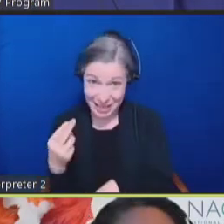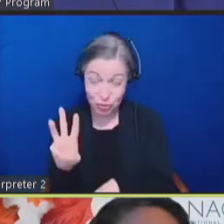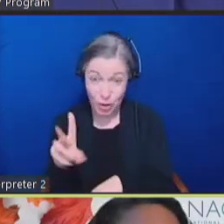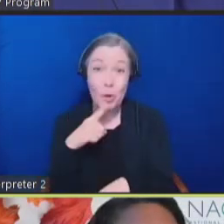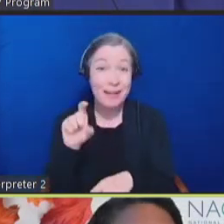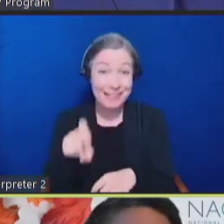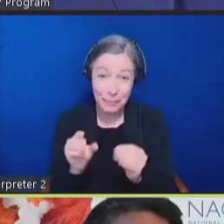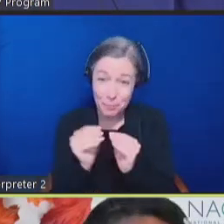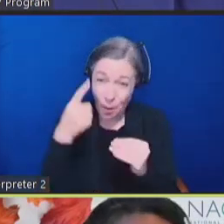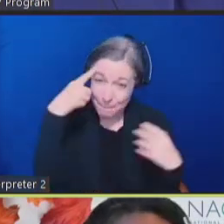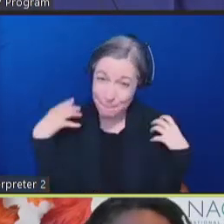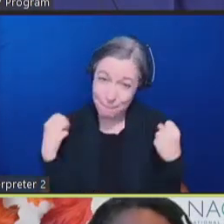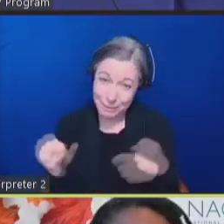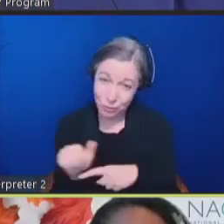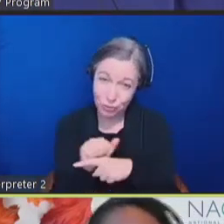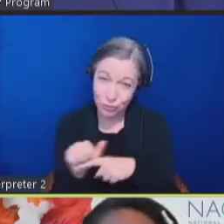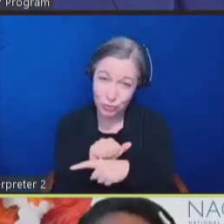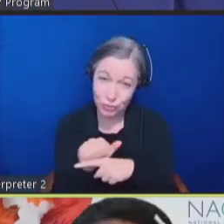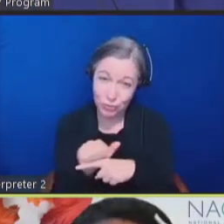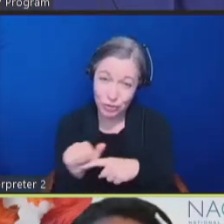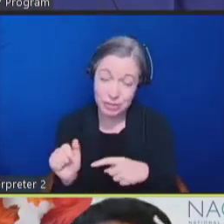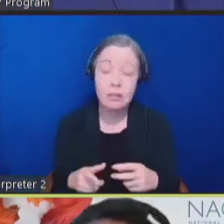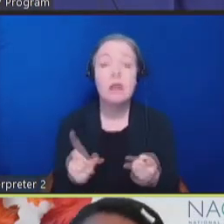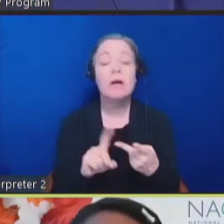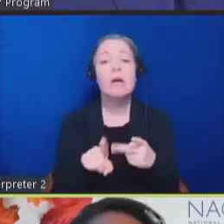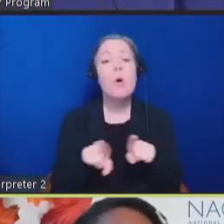clinical supervision to unpack some of the mental